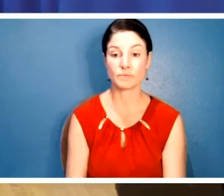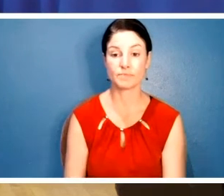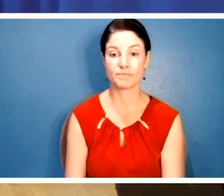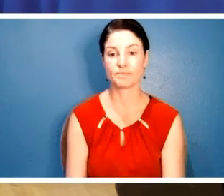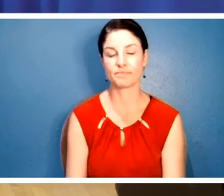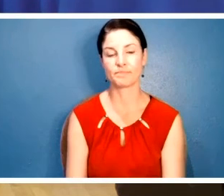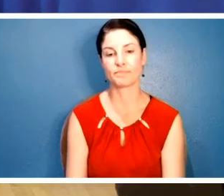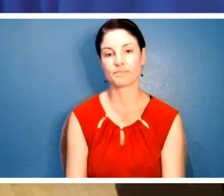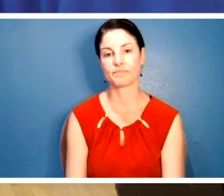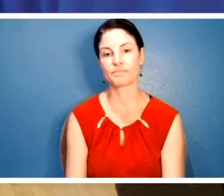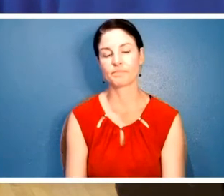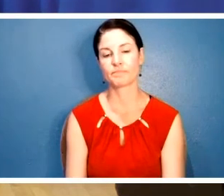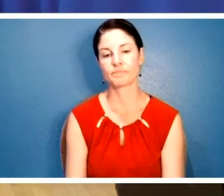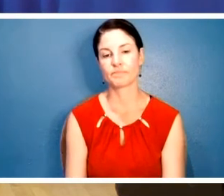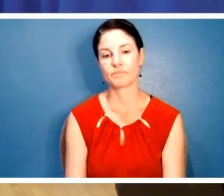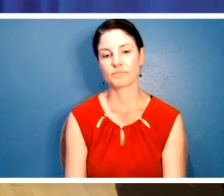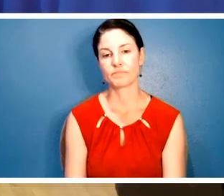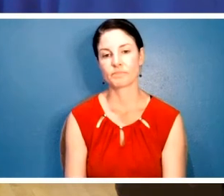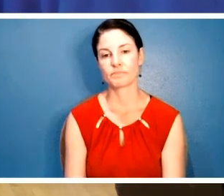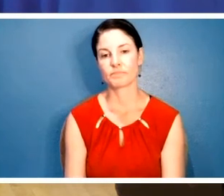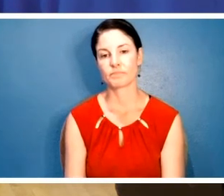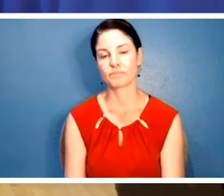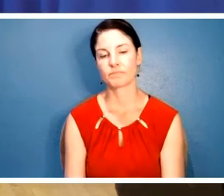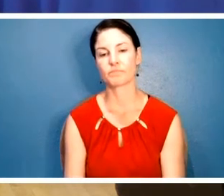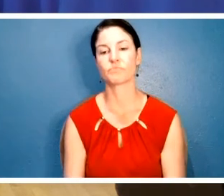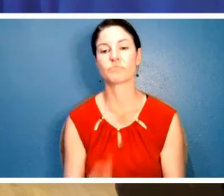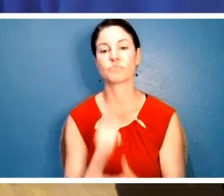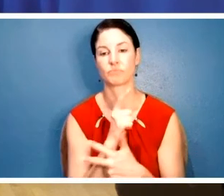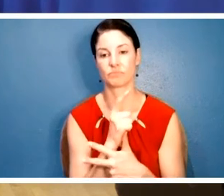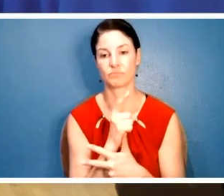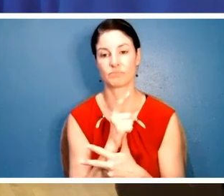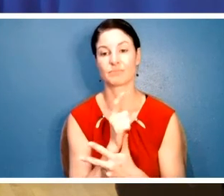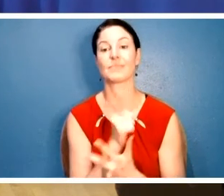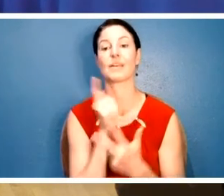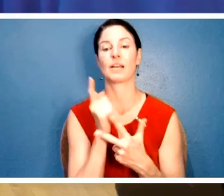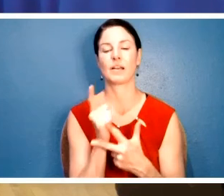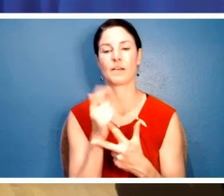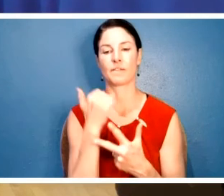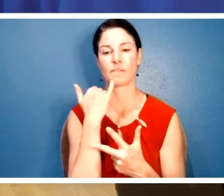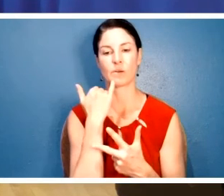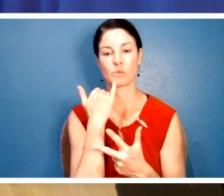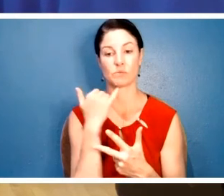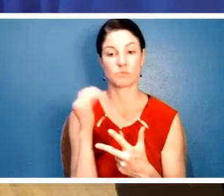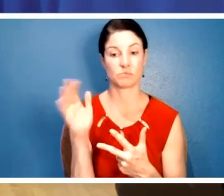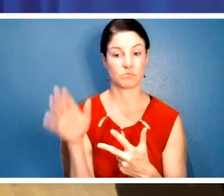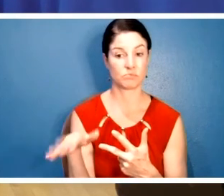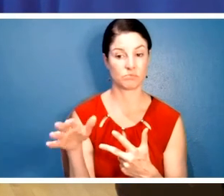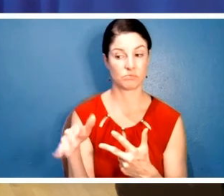Okay, I think we're gonna go ahead and try, one more time with the phones with the Clerk of the boards offices anyone in the phone queue.